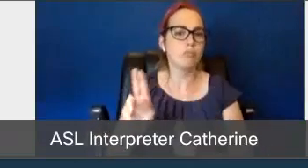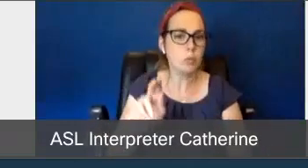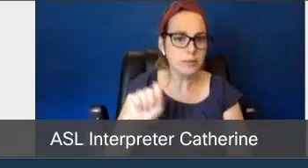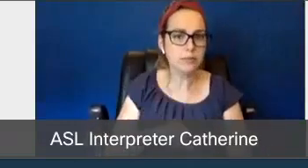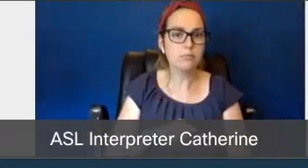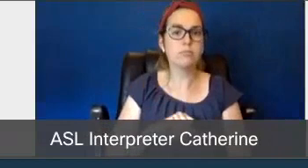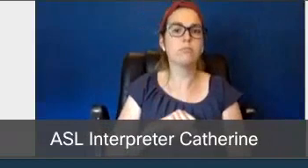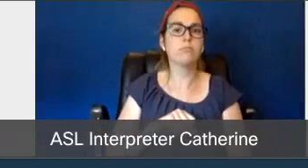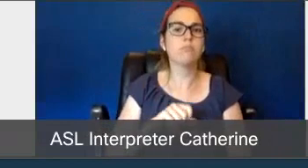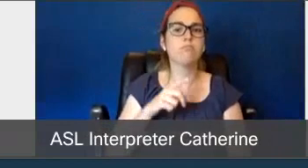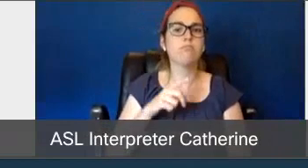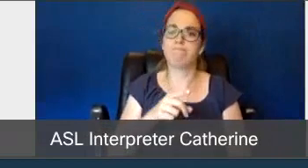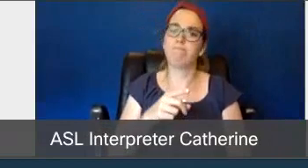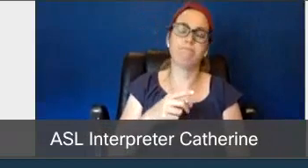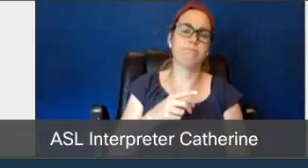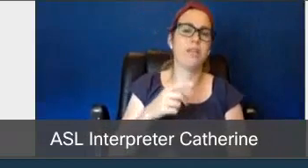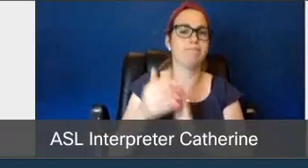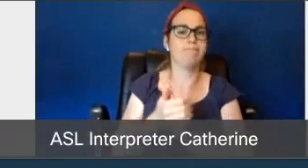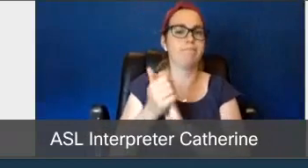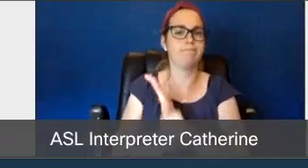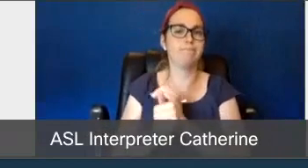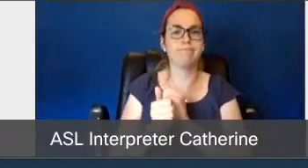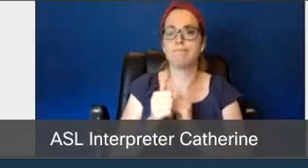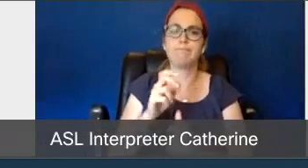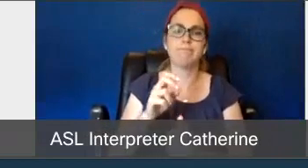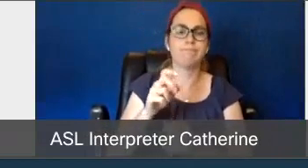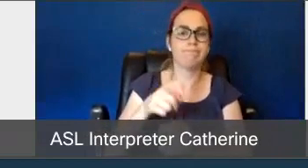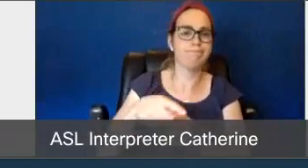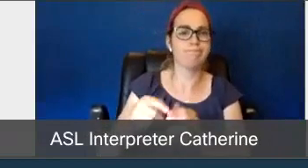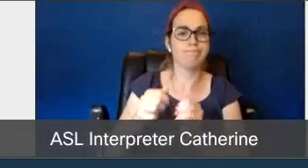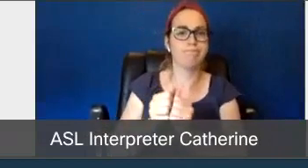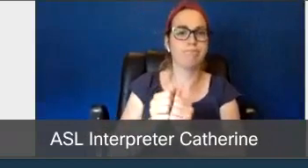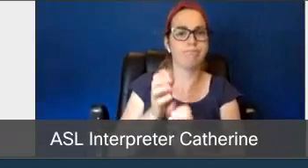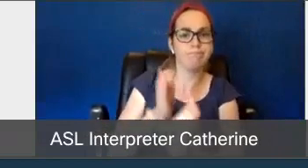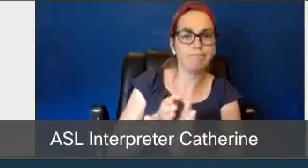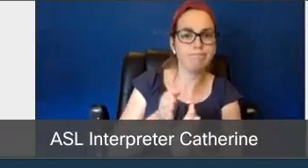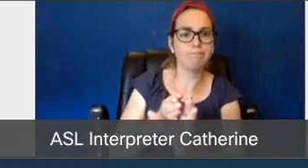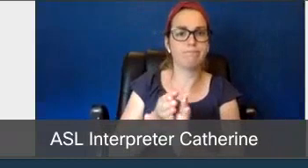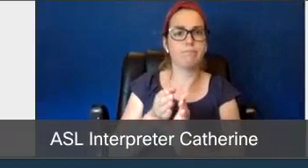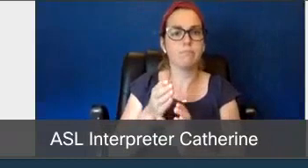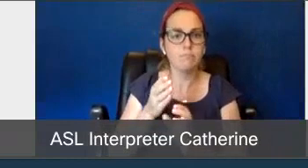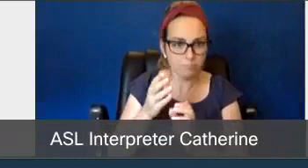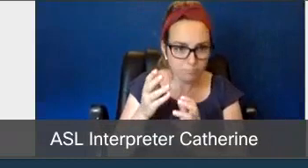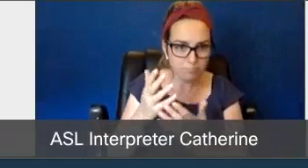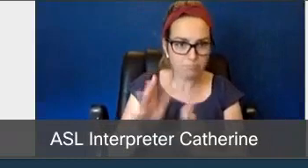from the APA College of Professional Psychology and has been designated a master addiction counselor